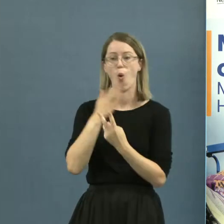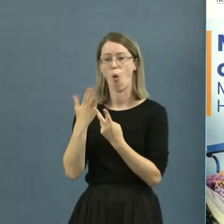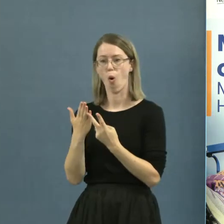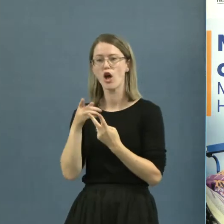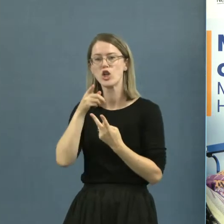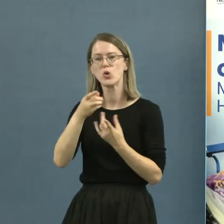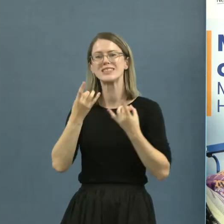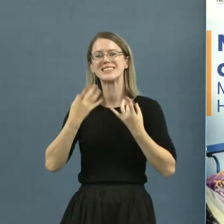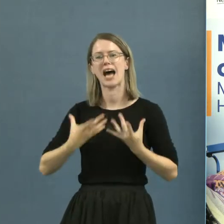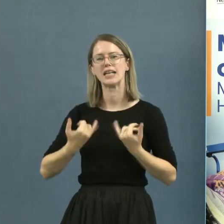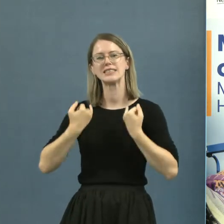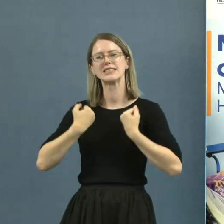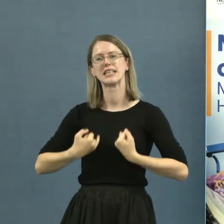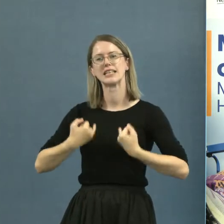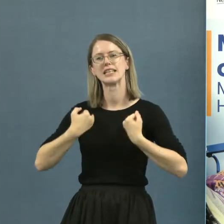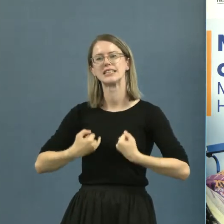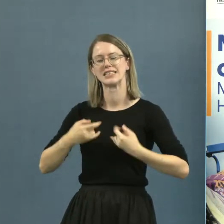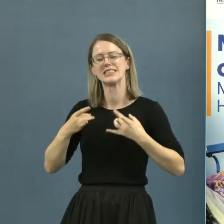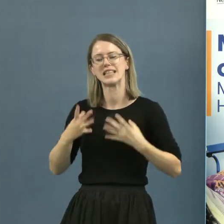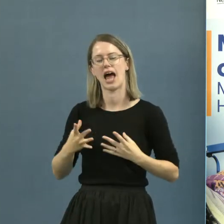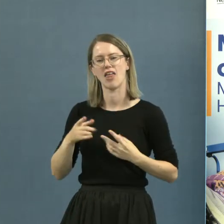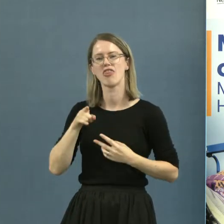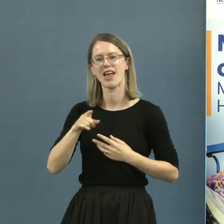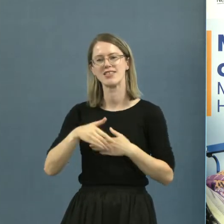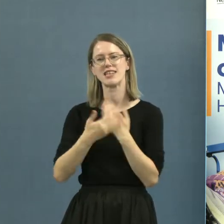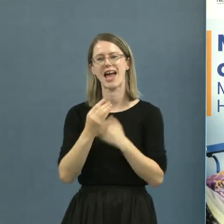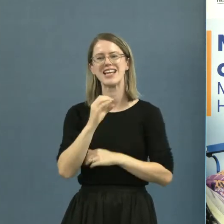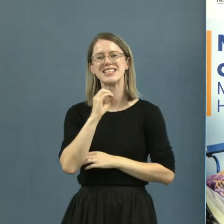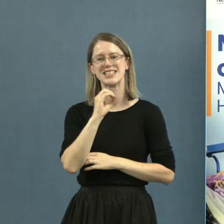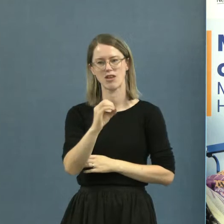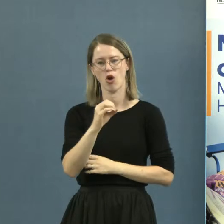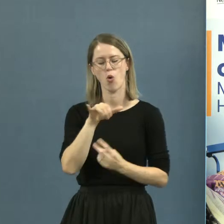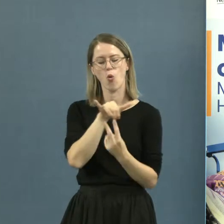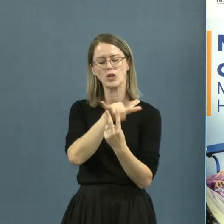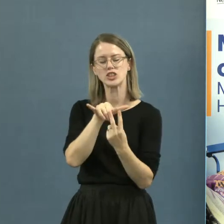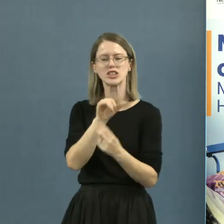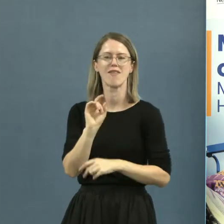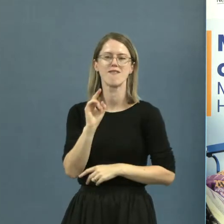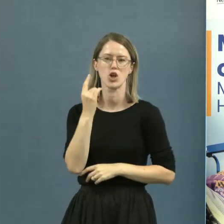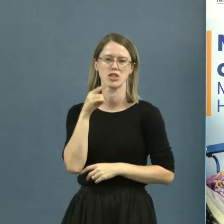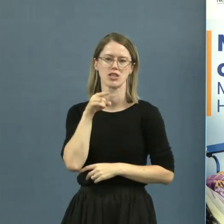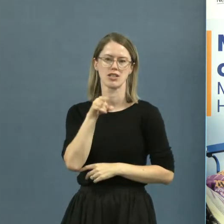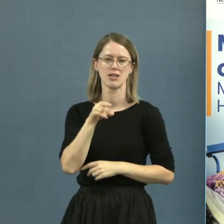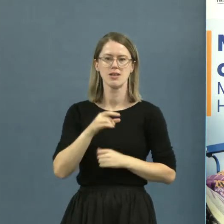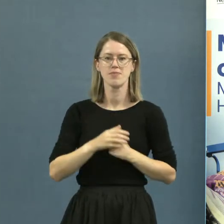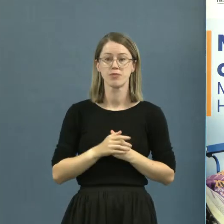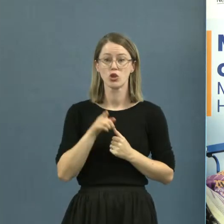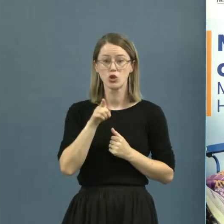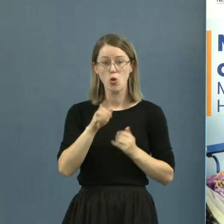positive or the day that your symptoms first begin, whichever